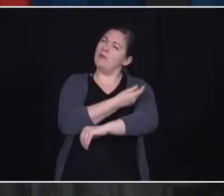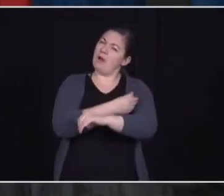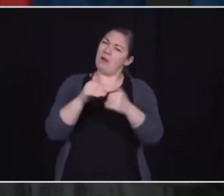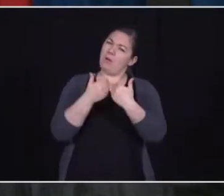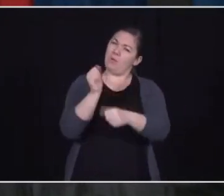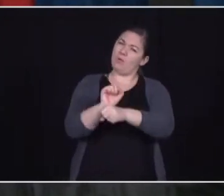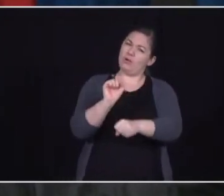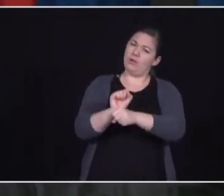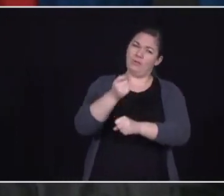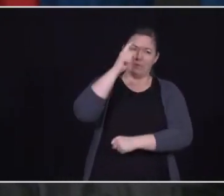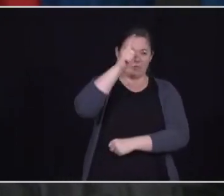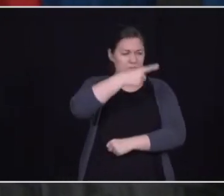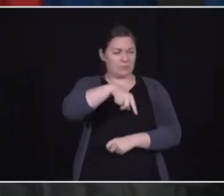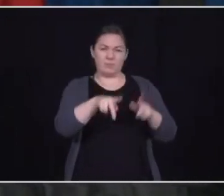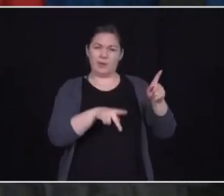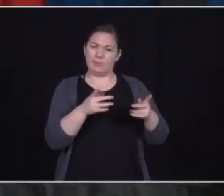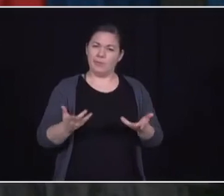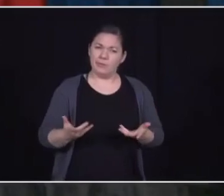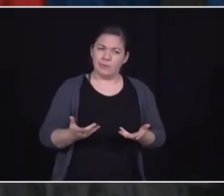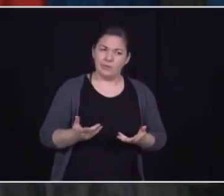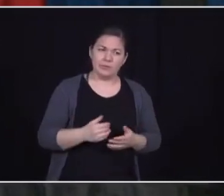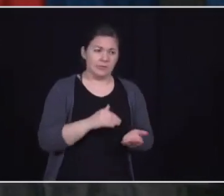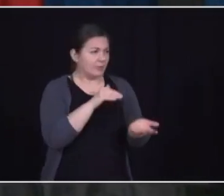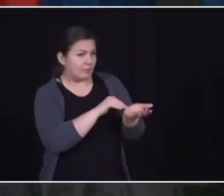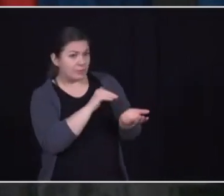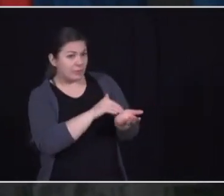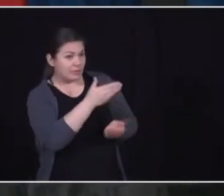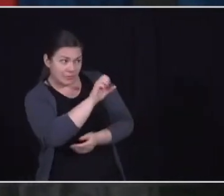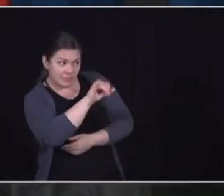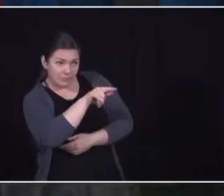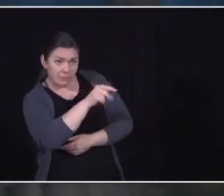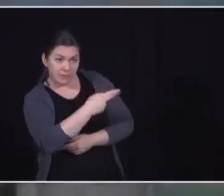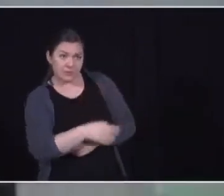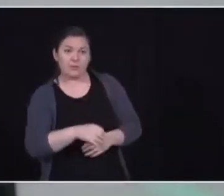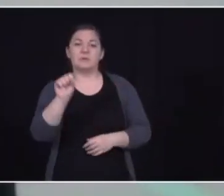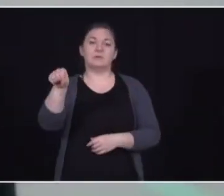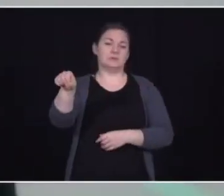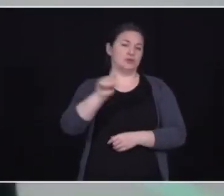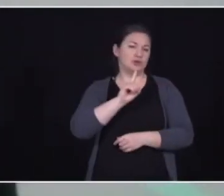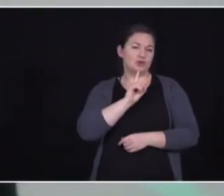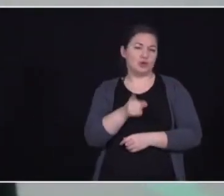into the equitable description of the vaccine? Do you want to start with that, Dr. Smith?